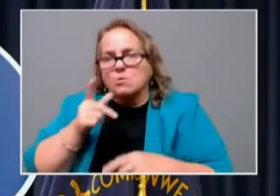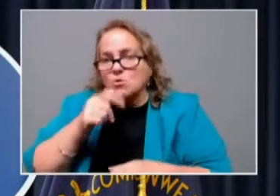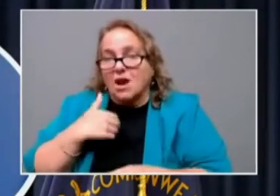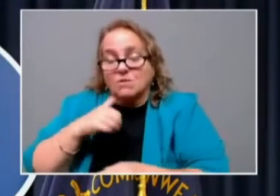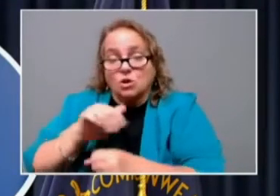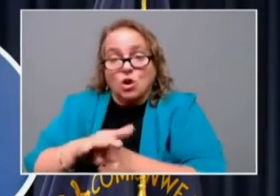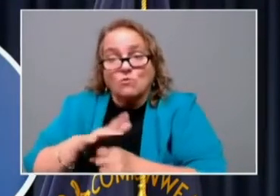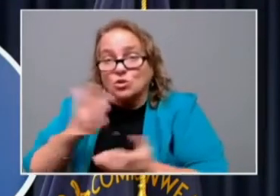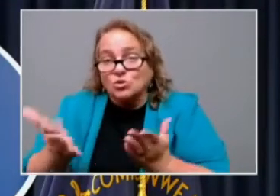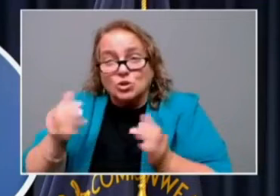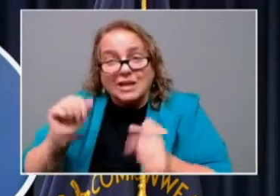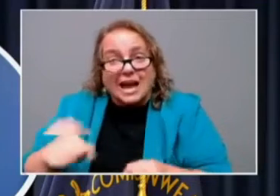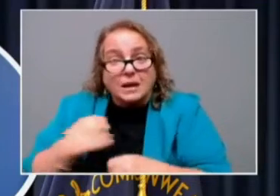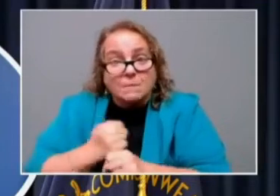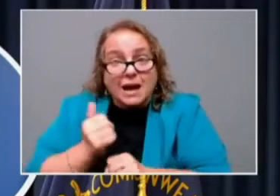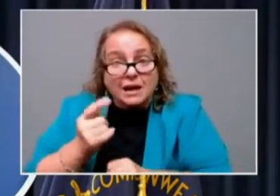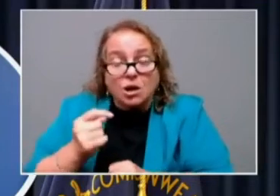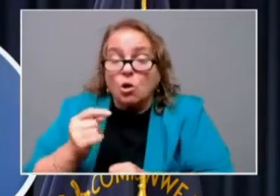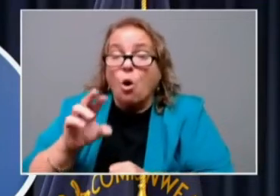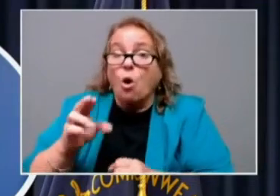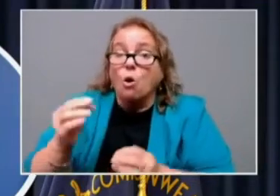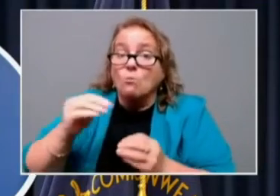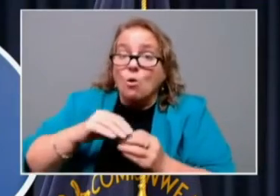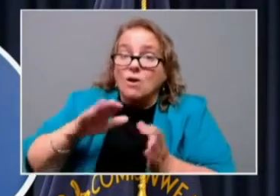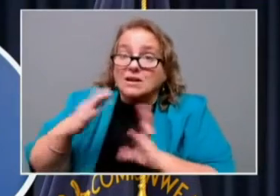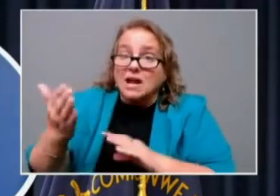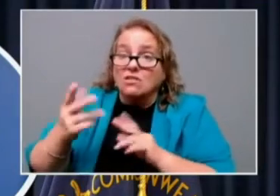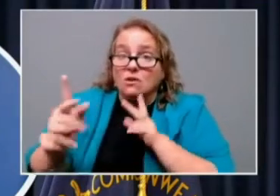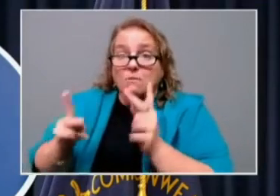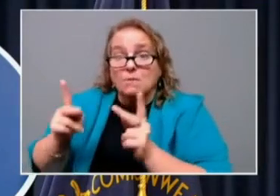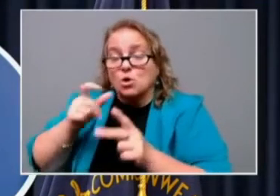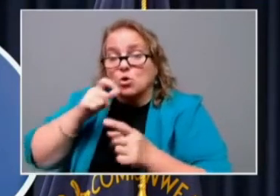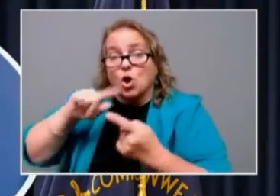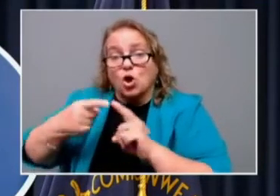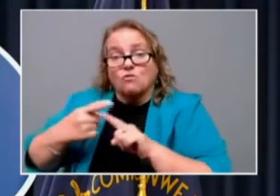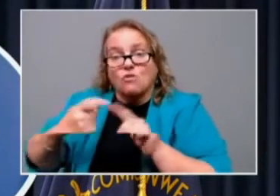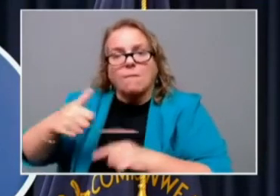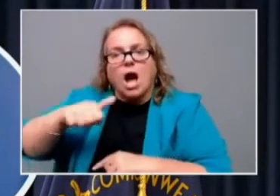hurting from something other than covid. And hospitals on the brink of collapse